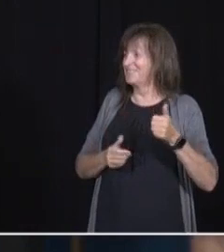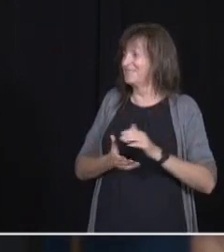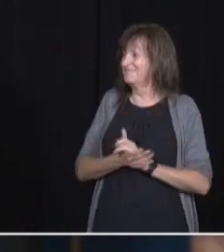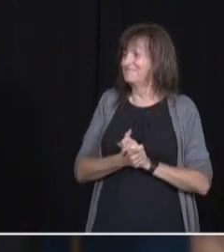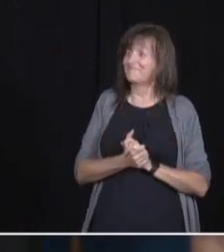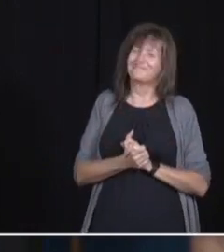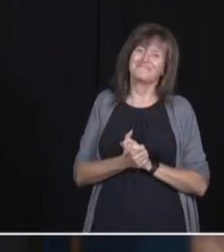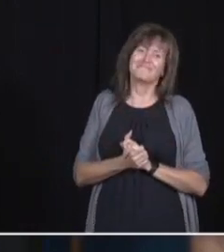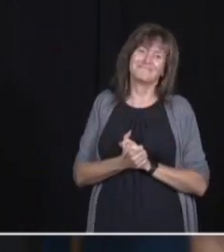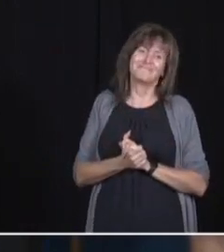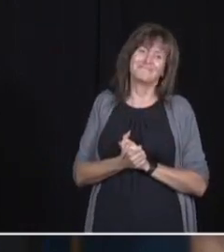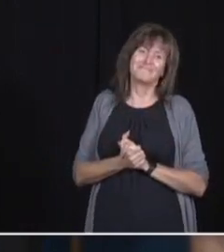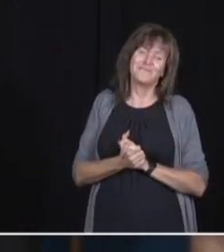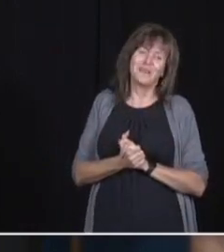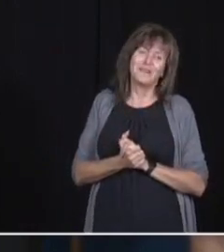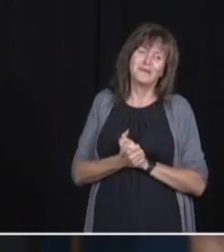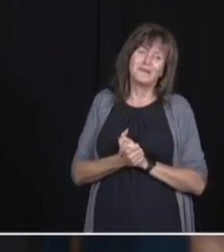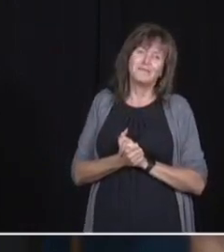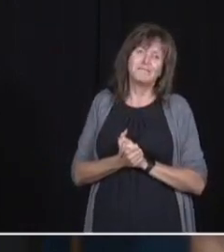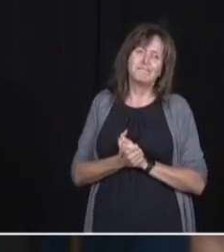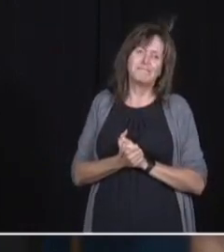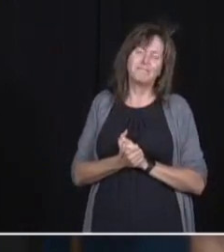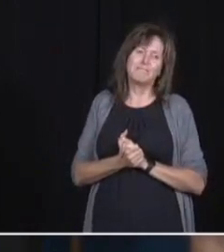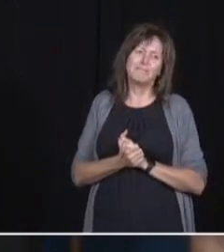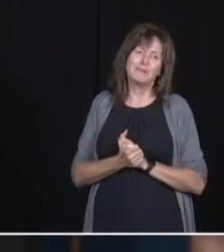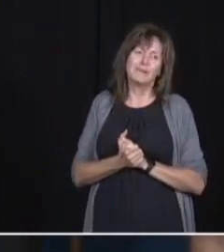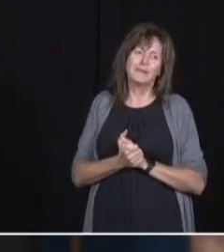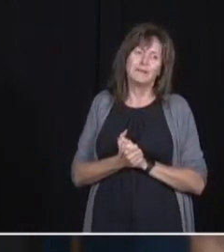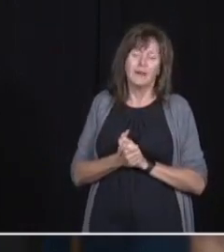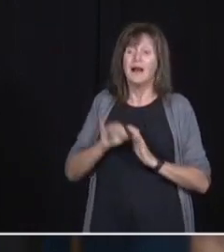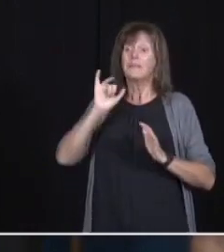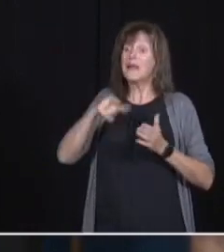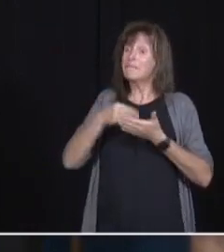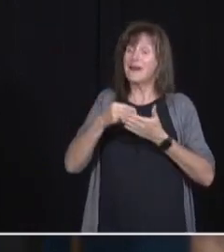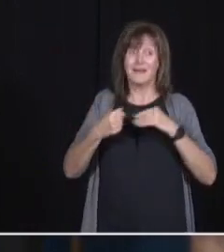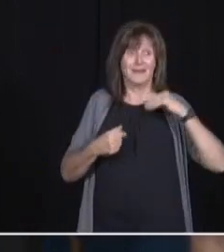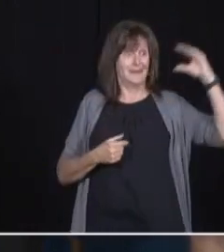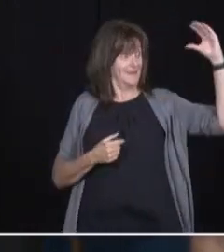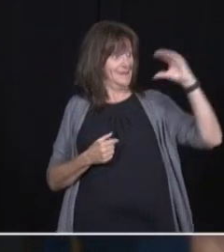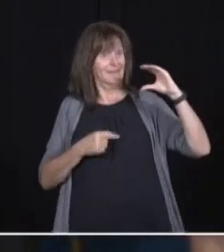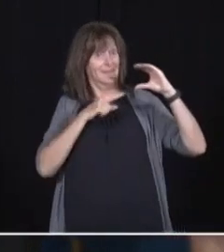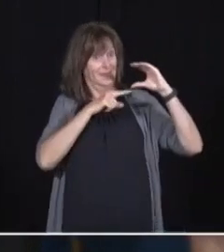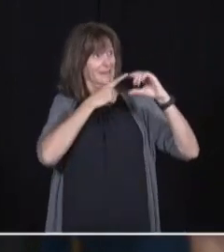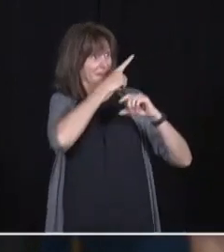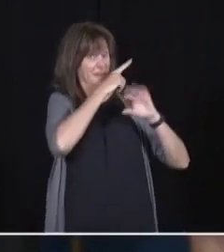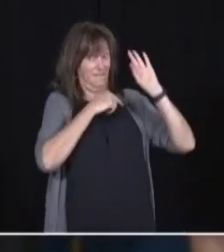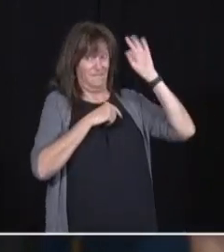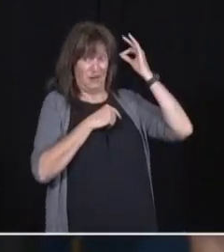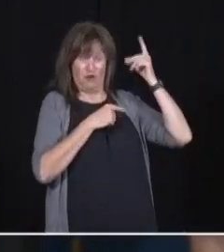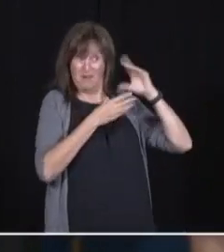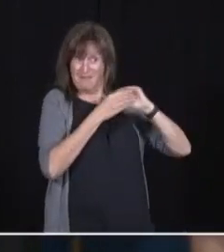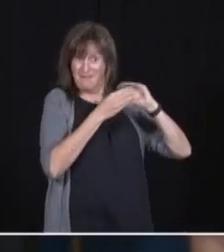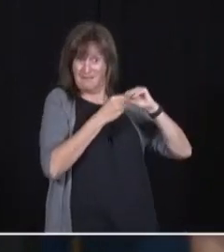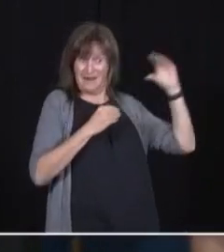We will look into how this happened. But as I said, we had committed to moving forward with it. Next question.